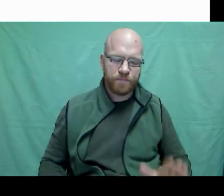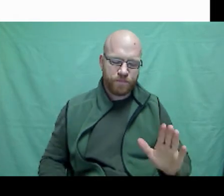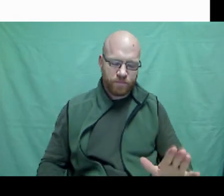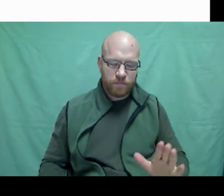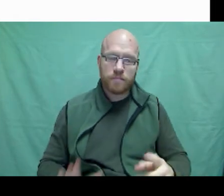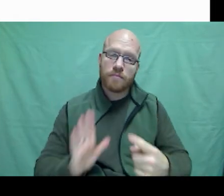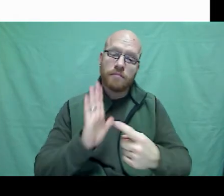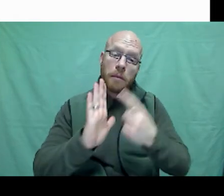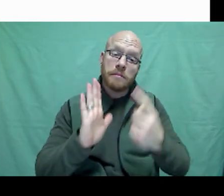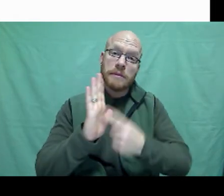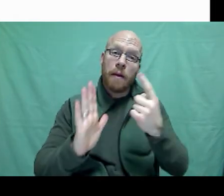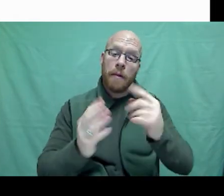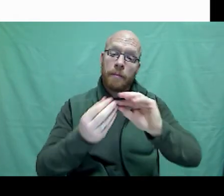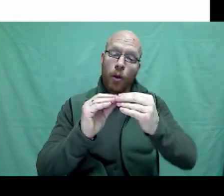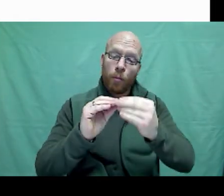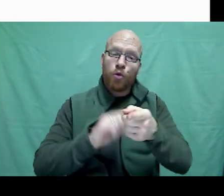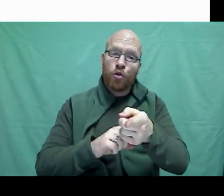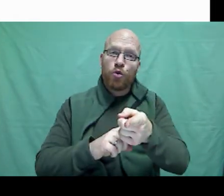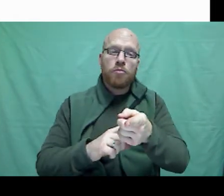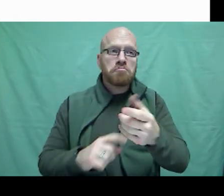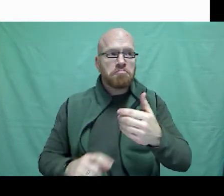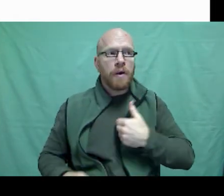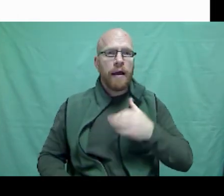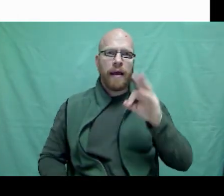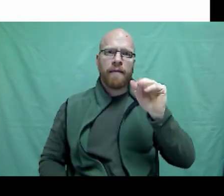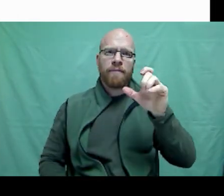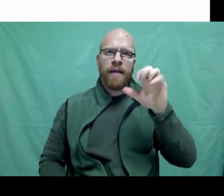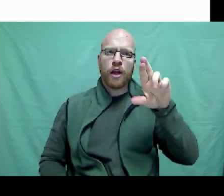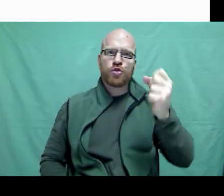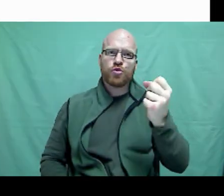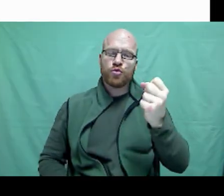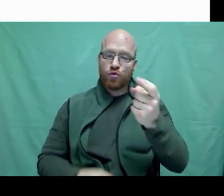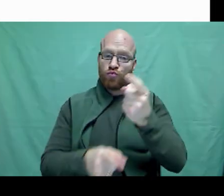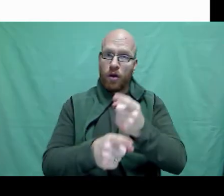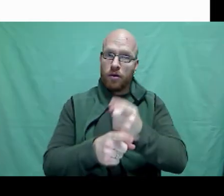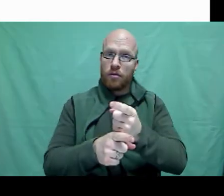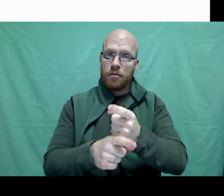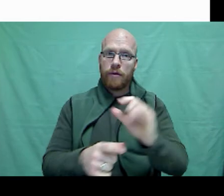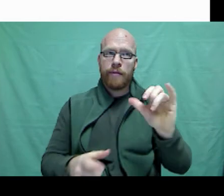What does it even mean? Numbers have factors.